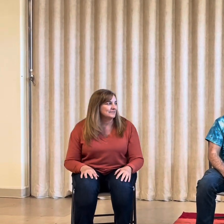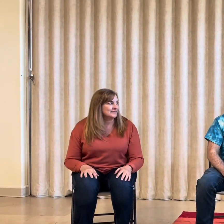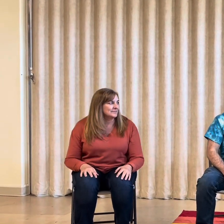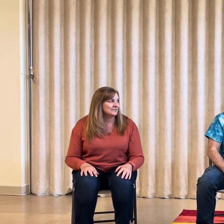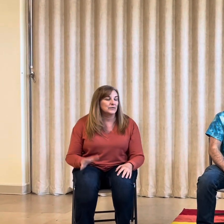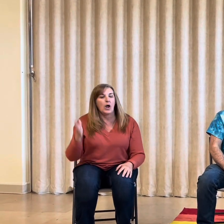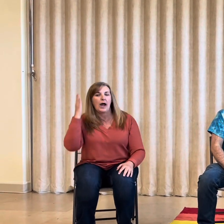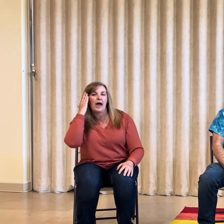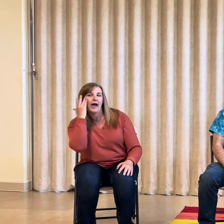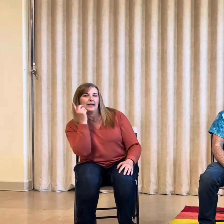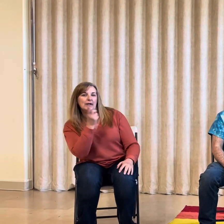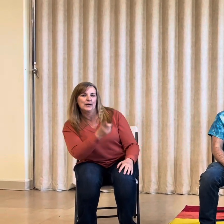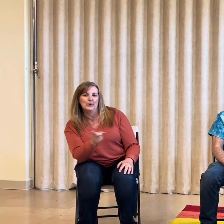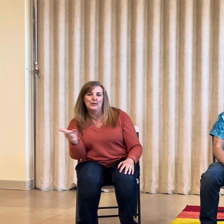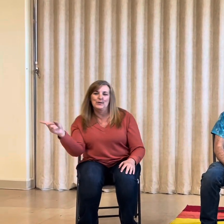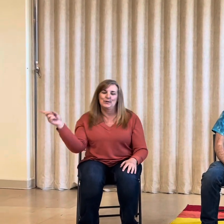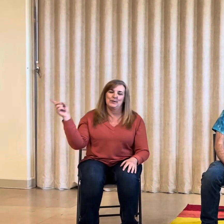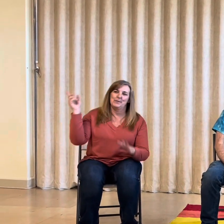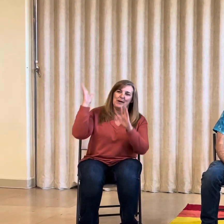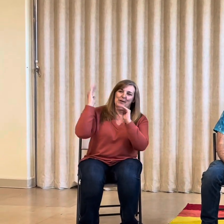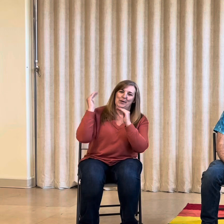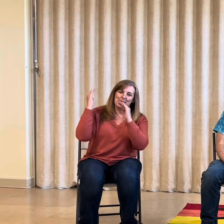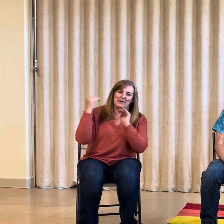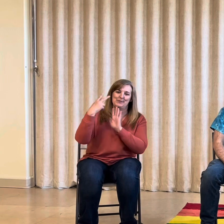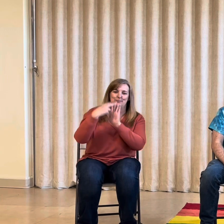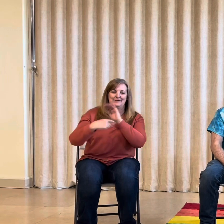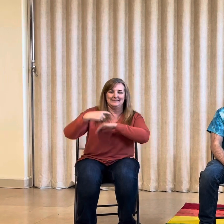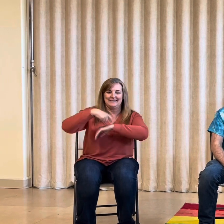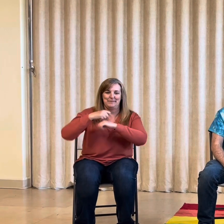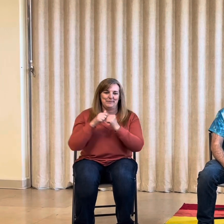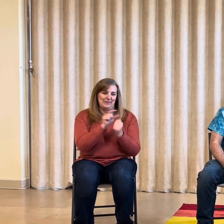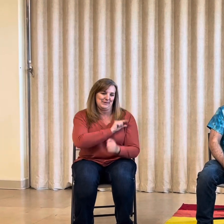I know you've been hoping for Reading Time with the Queens!